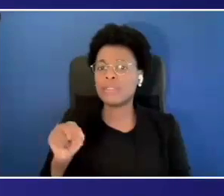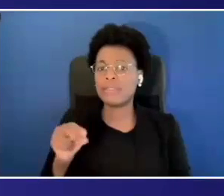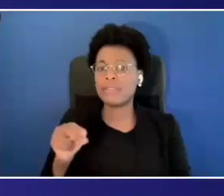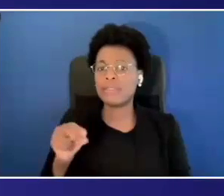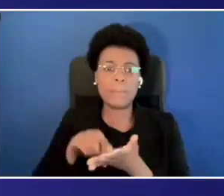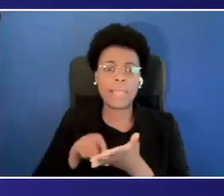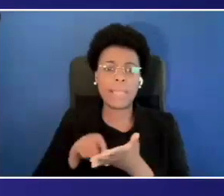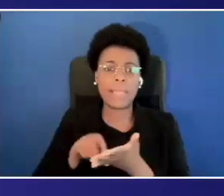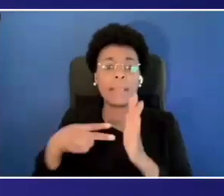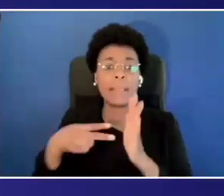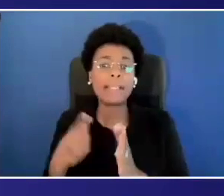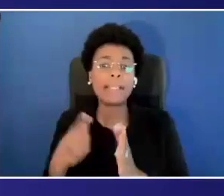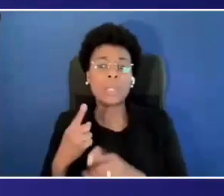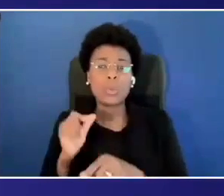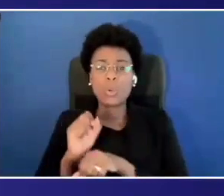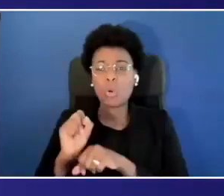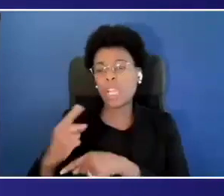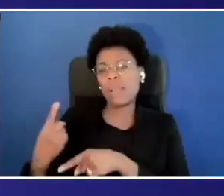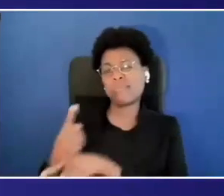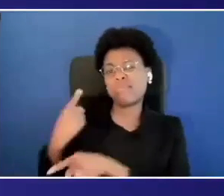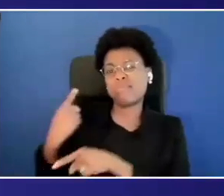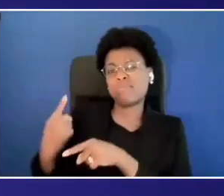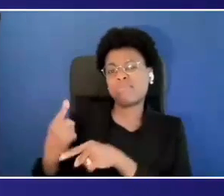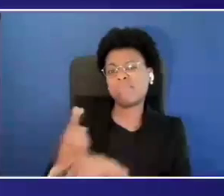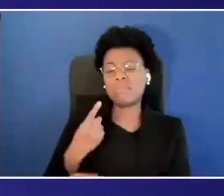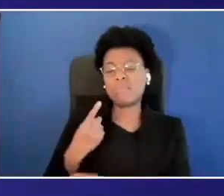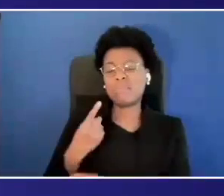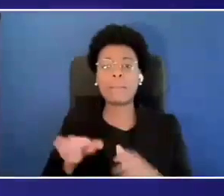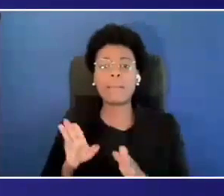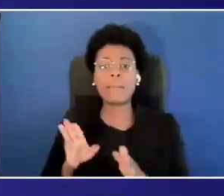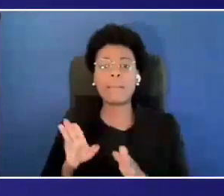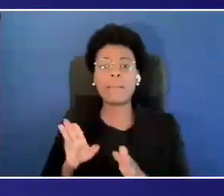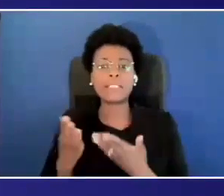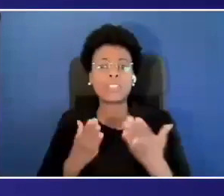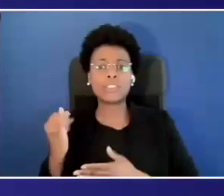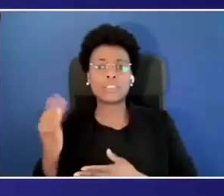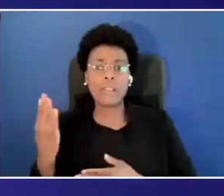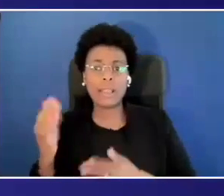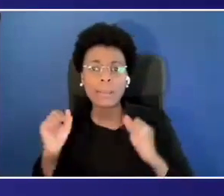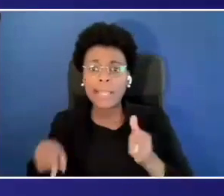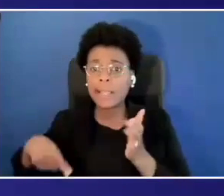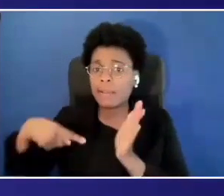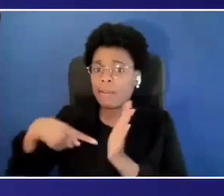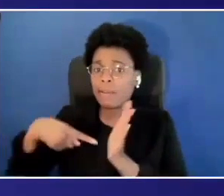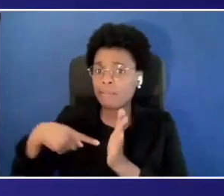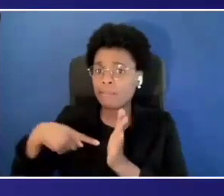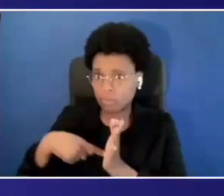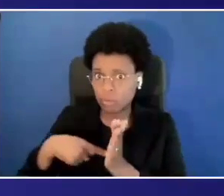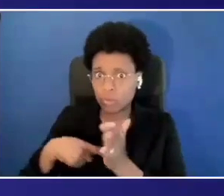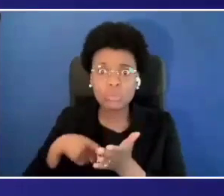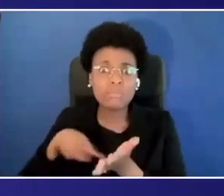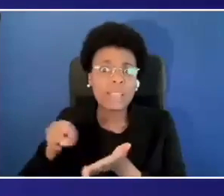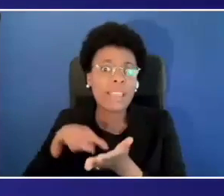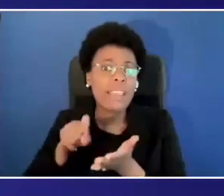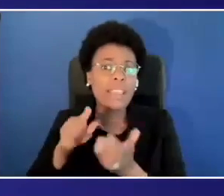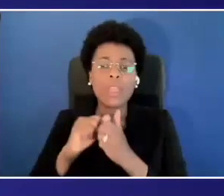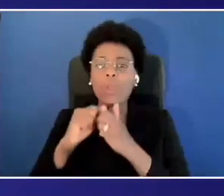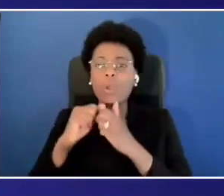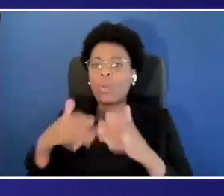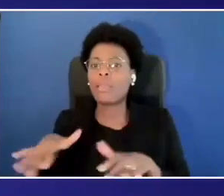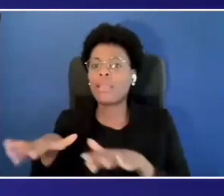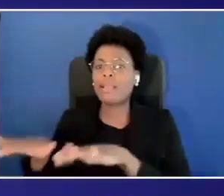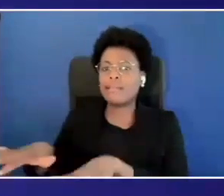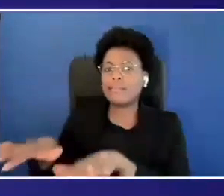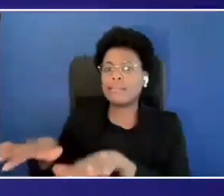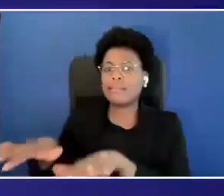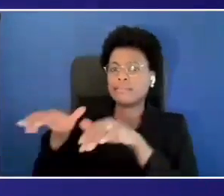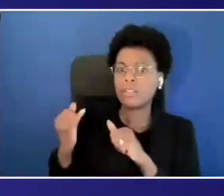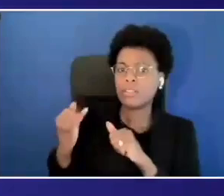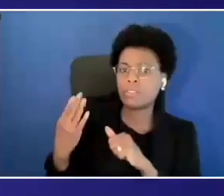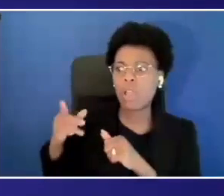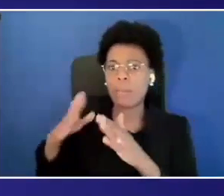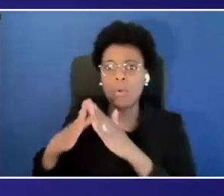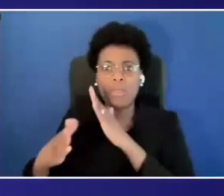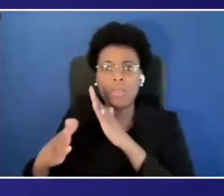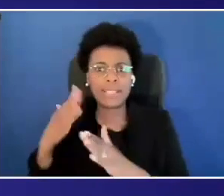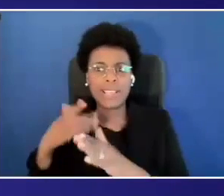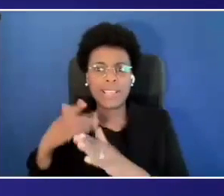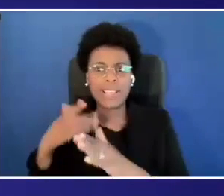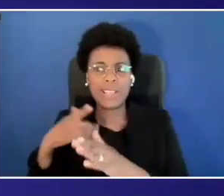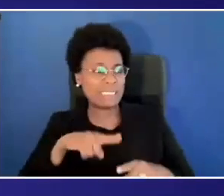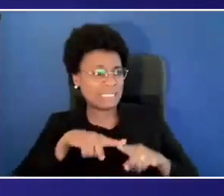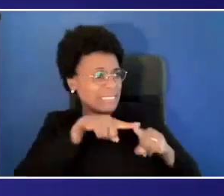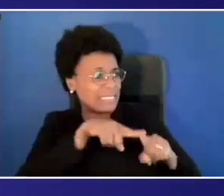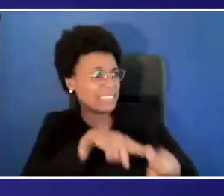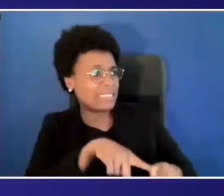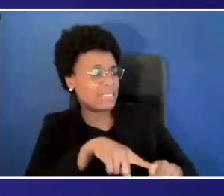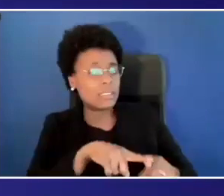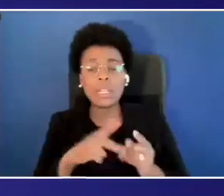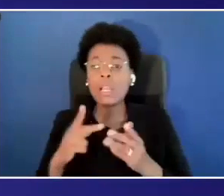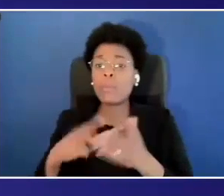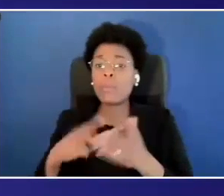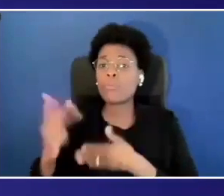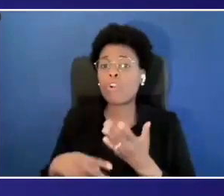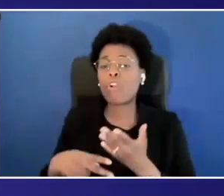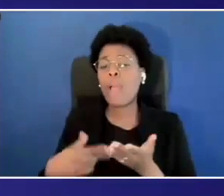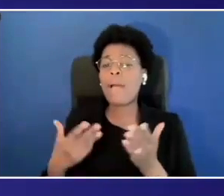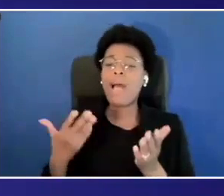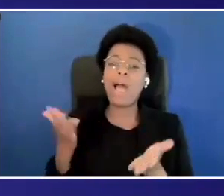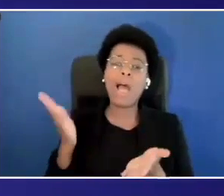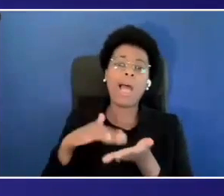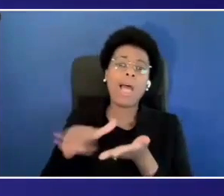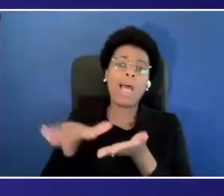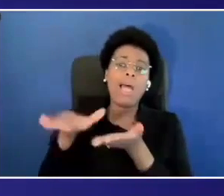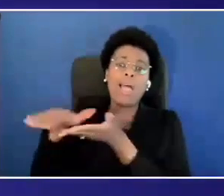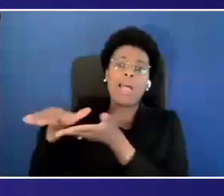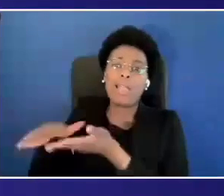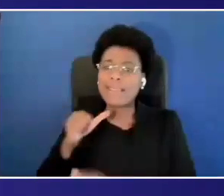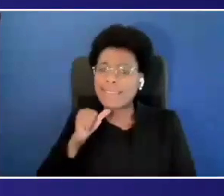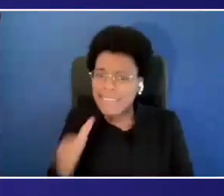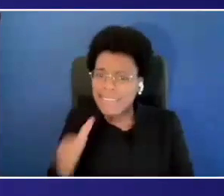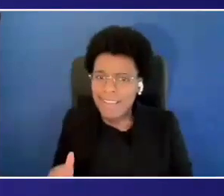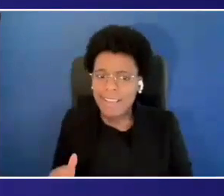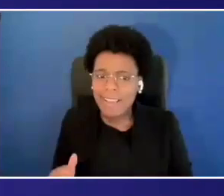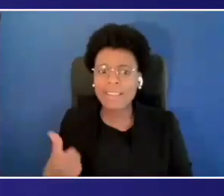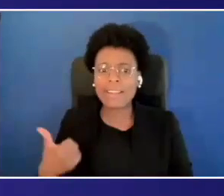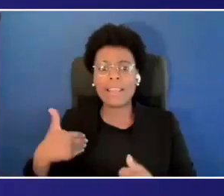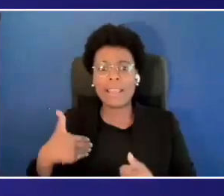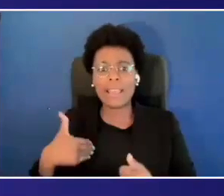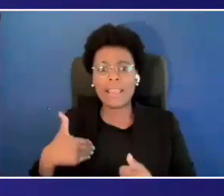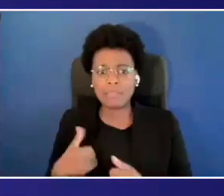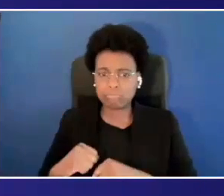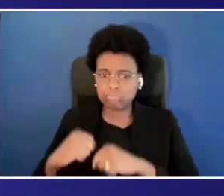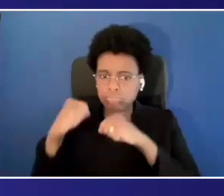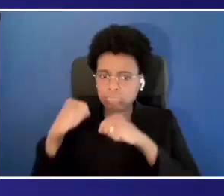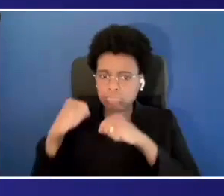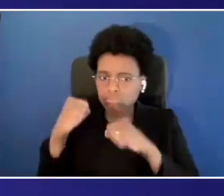Without leaving the job or the town that depends on them. The program is not a giveaway. It has unprecedented and unrivaled work and repayment requirements.